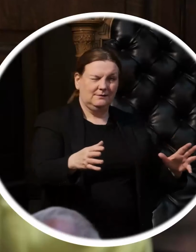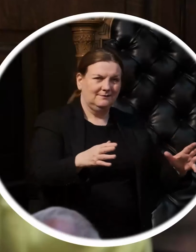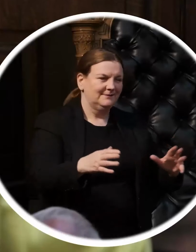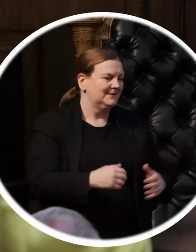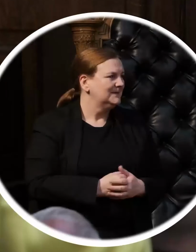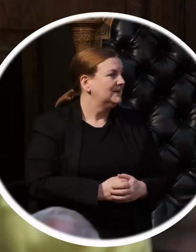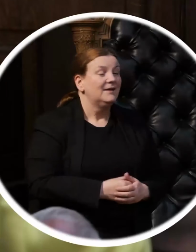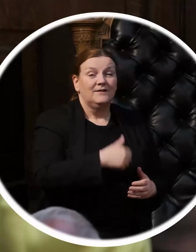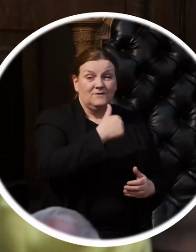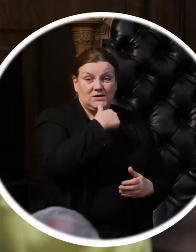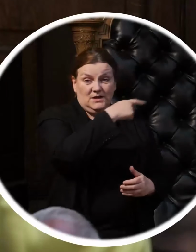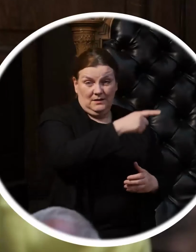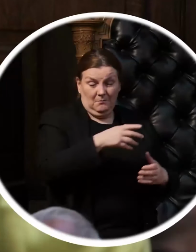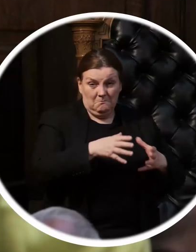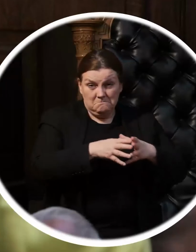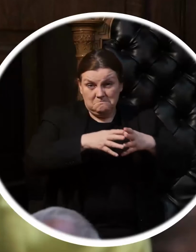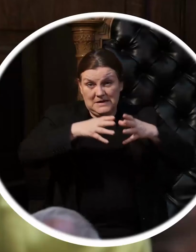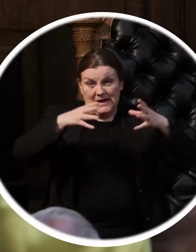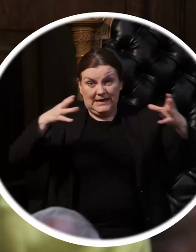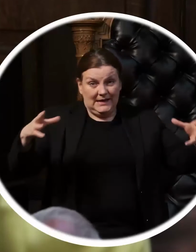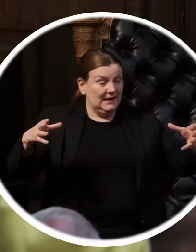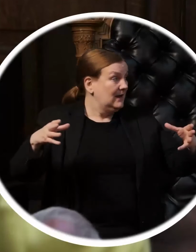Was to construct this enormous running shed,